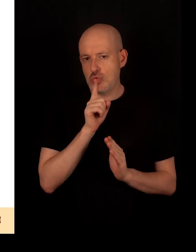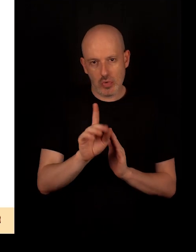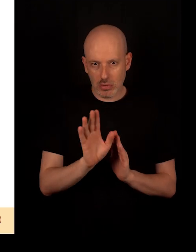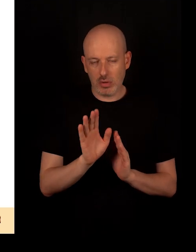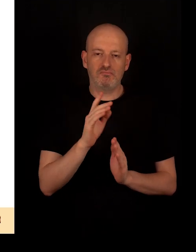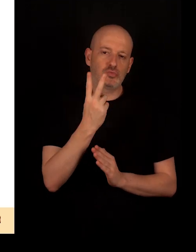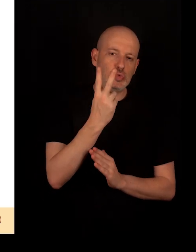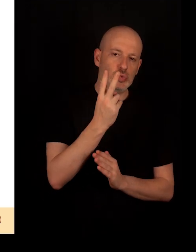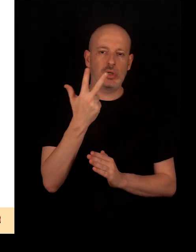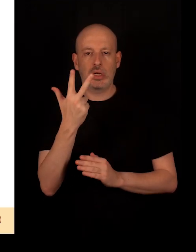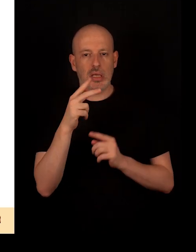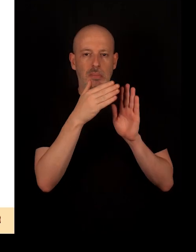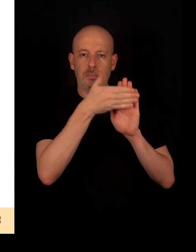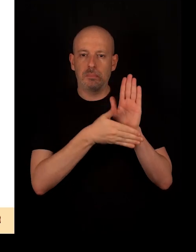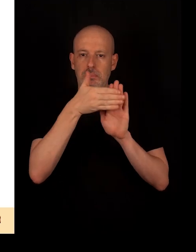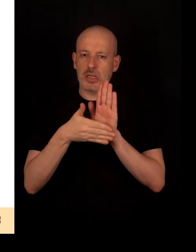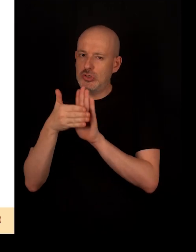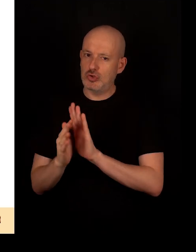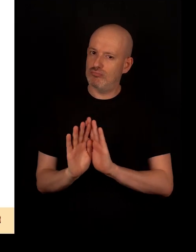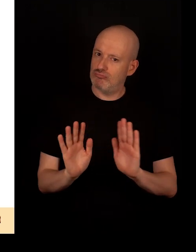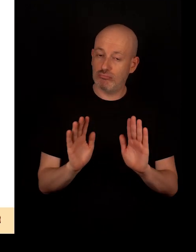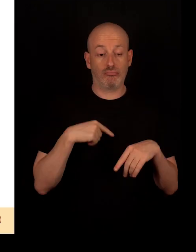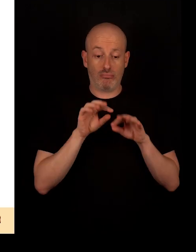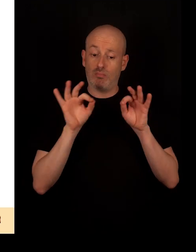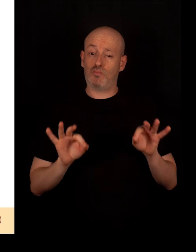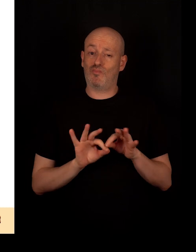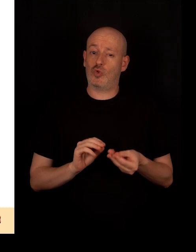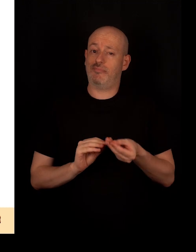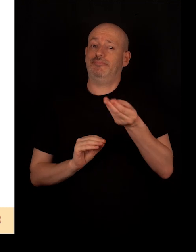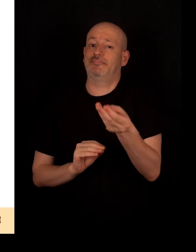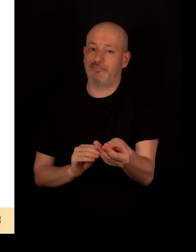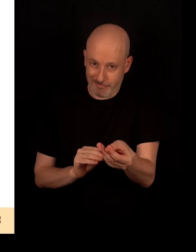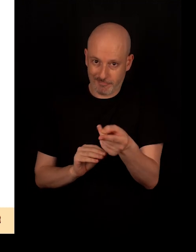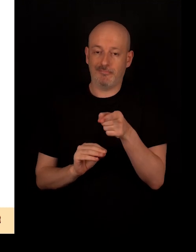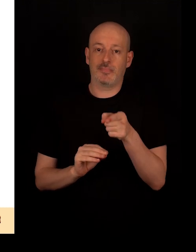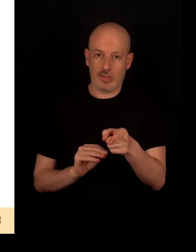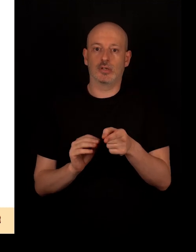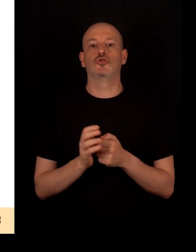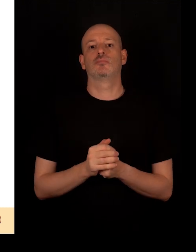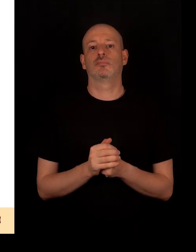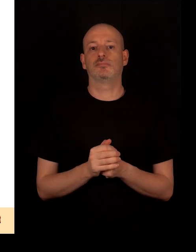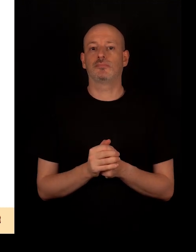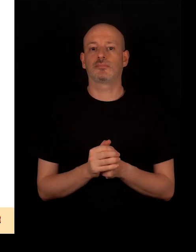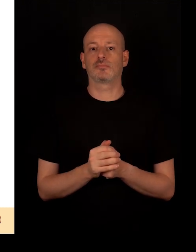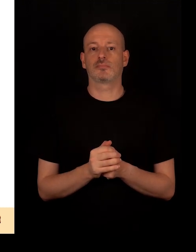Not really. It can be something of 2 or 3 pages. And we can provide you a template.